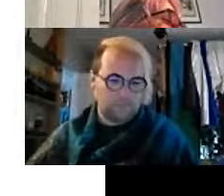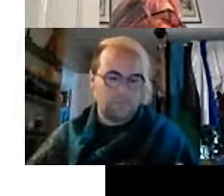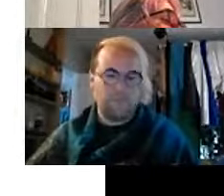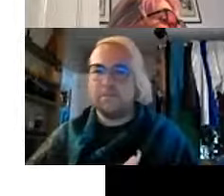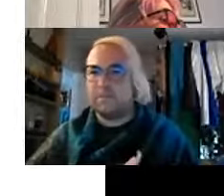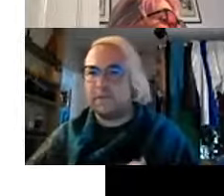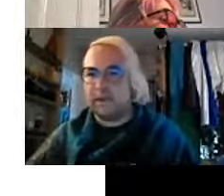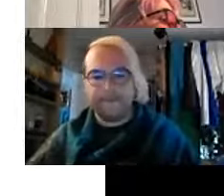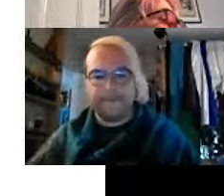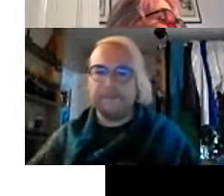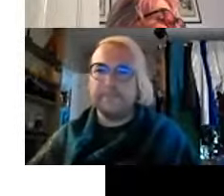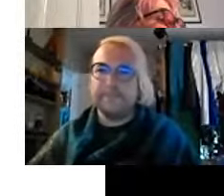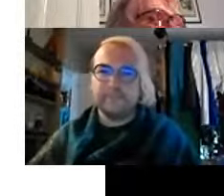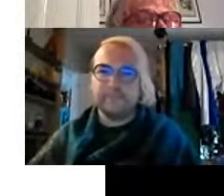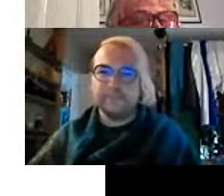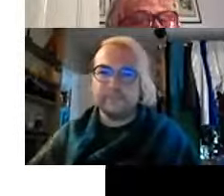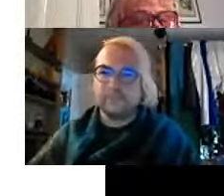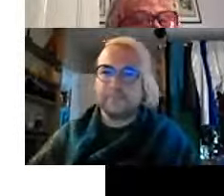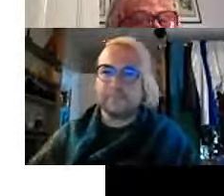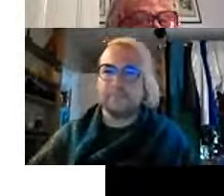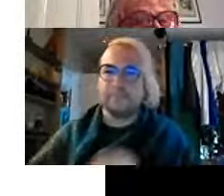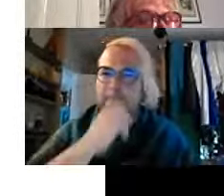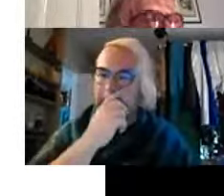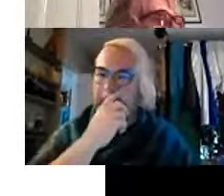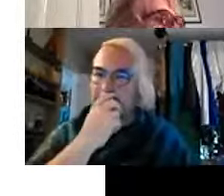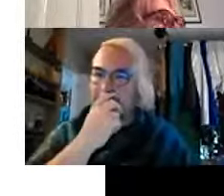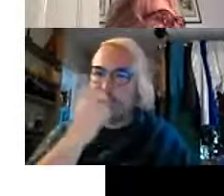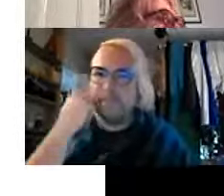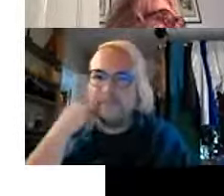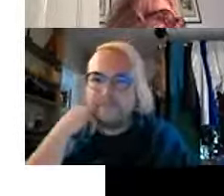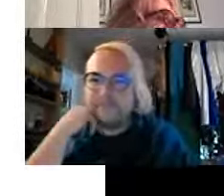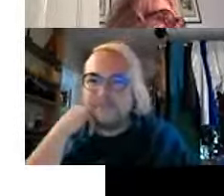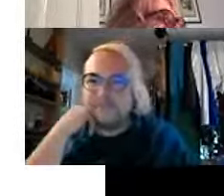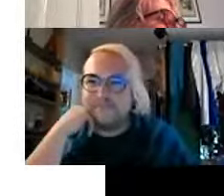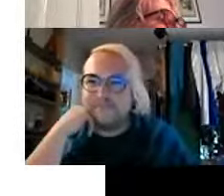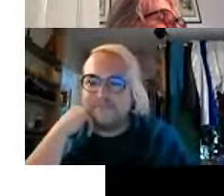something so i wanted to say thanks to the ampersand foundation for giving us this